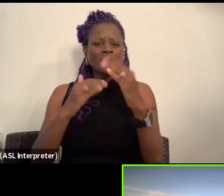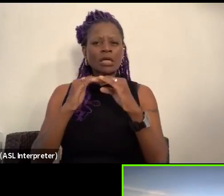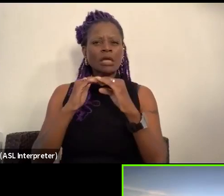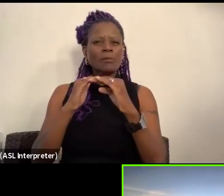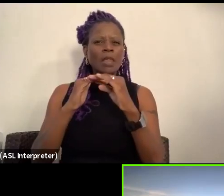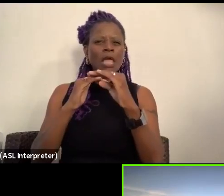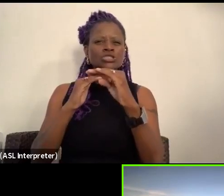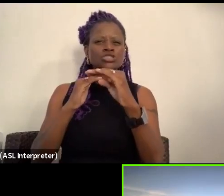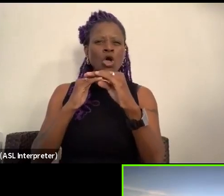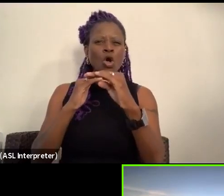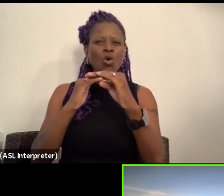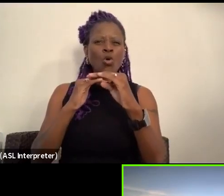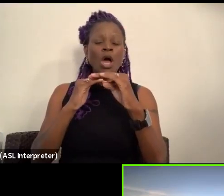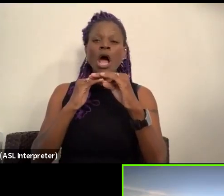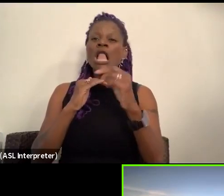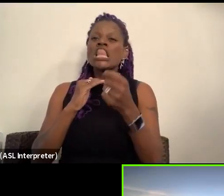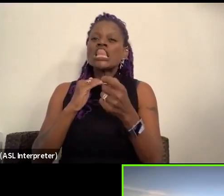This has somewhat stalled or